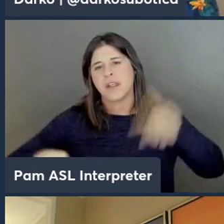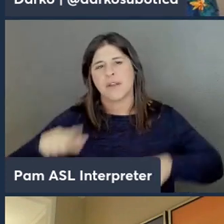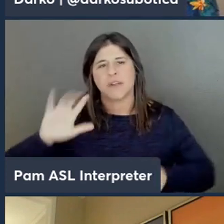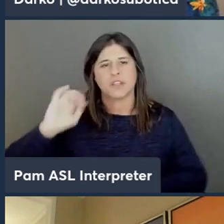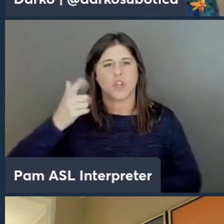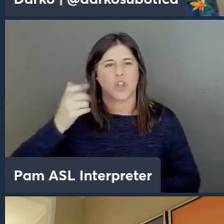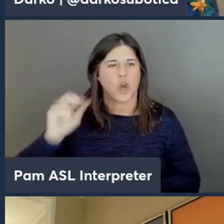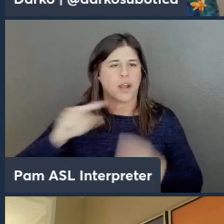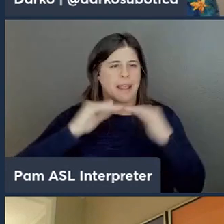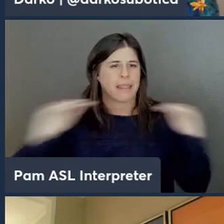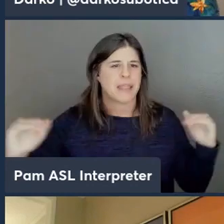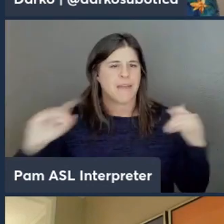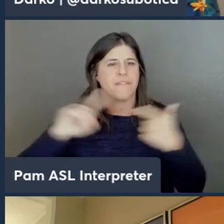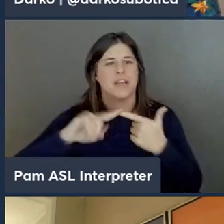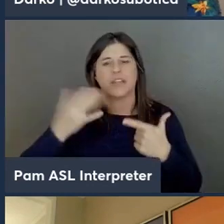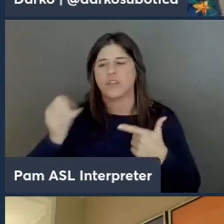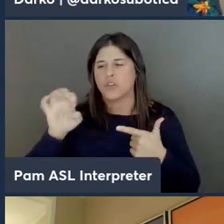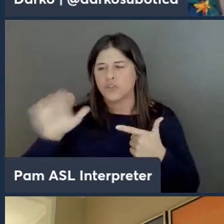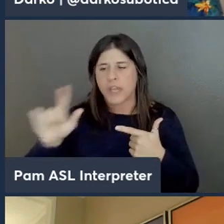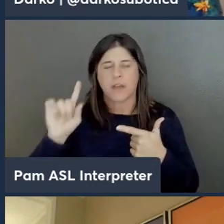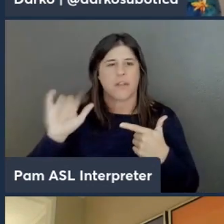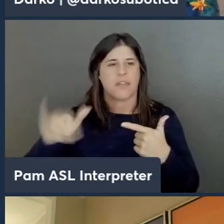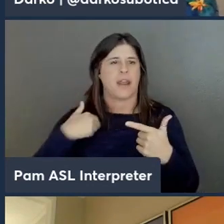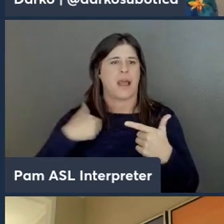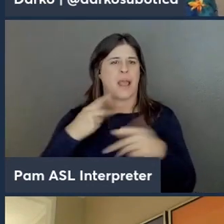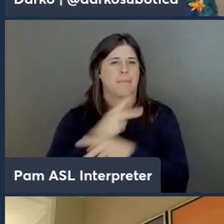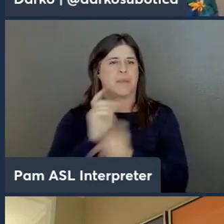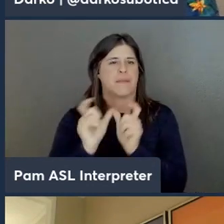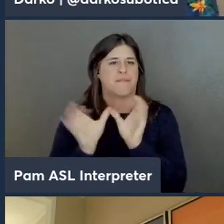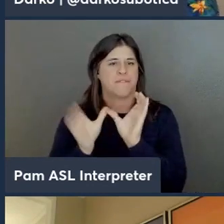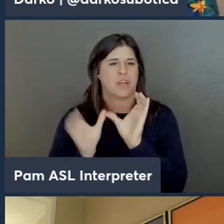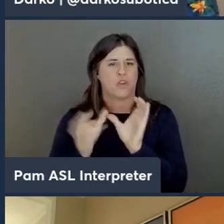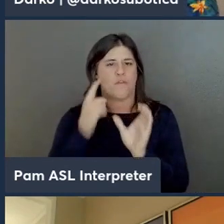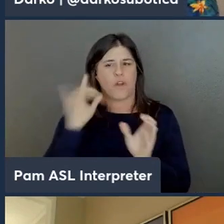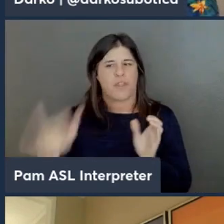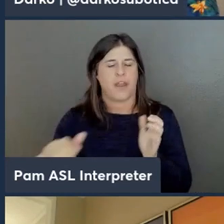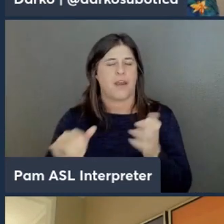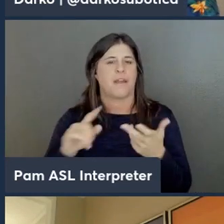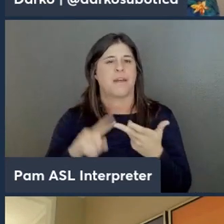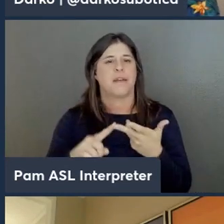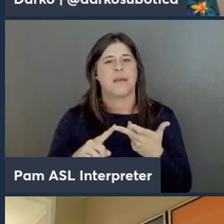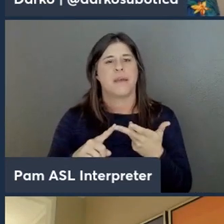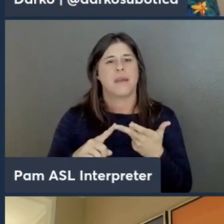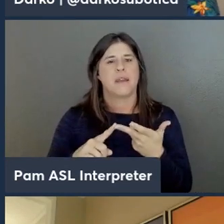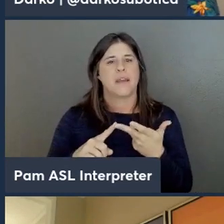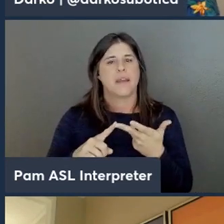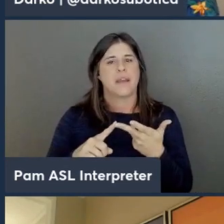the Channel in which I'm configured for, and under the Permission Section,